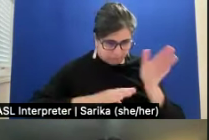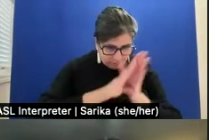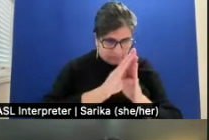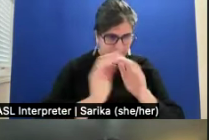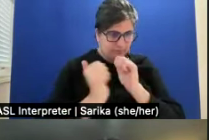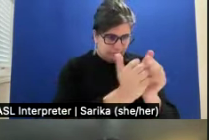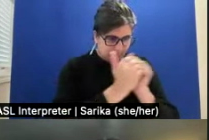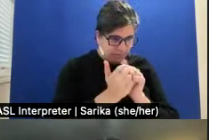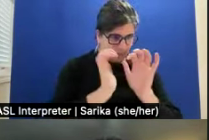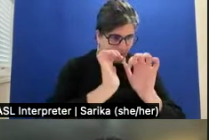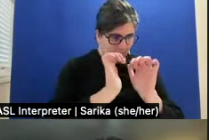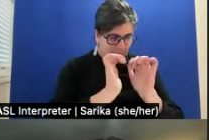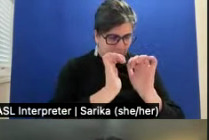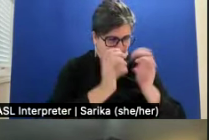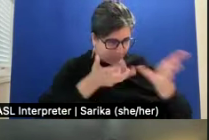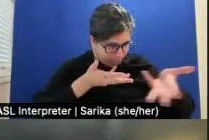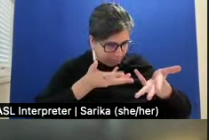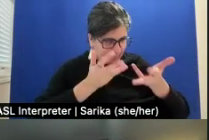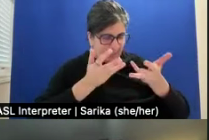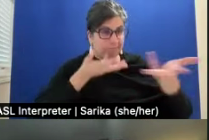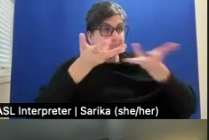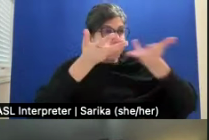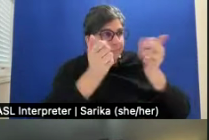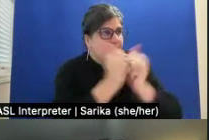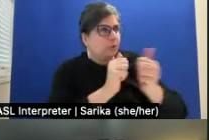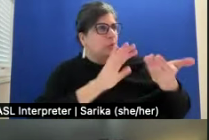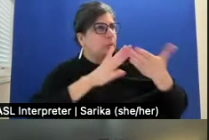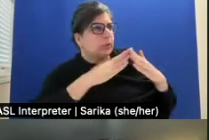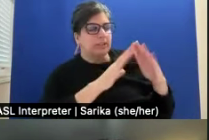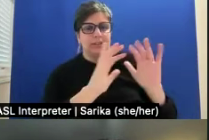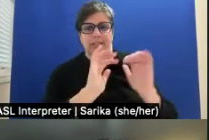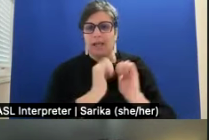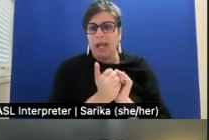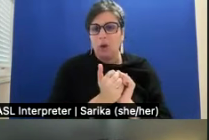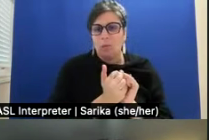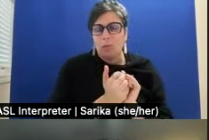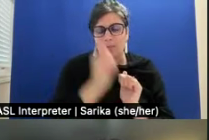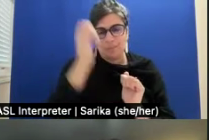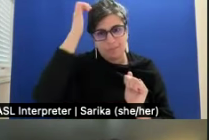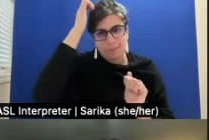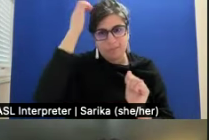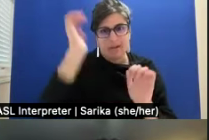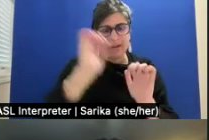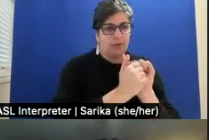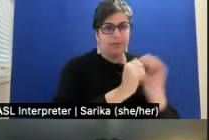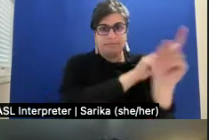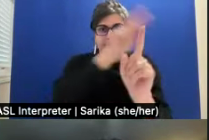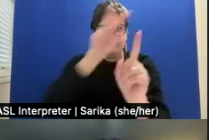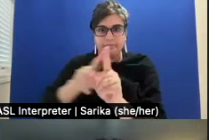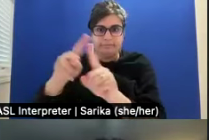and working with community, on, to a larger, ensemble?